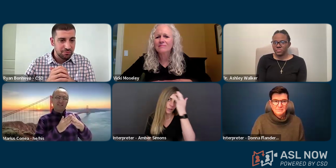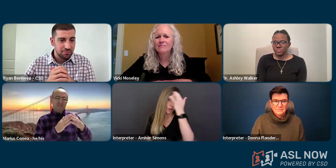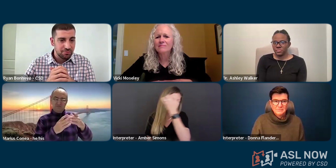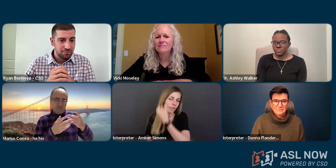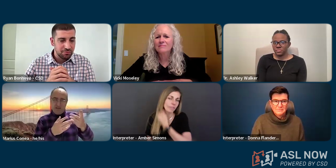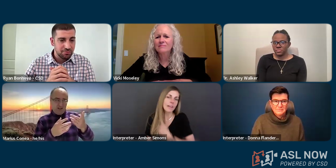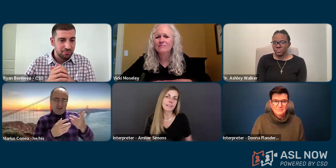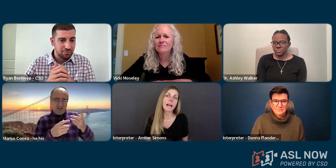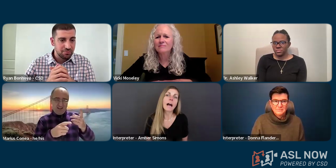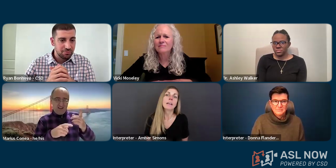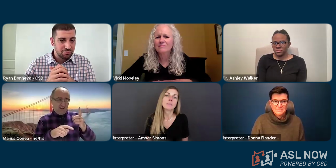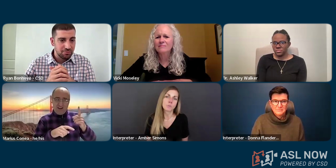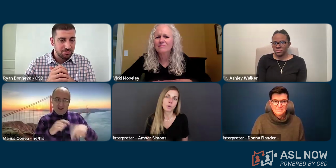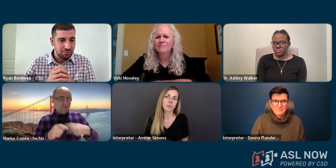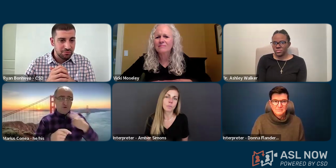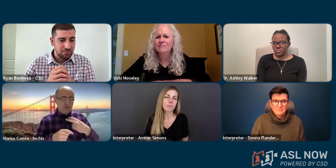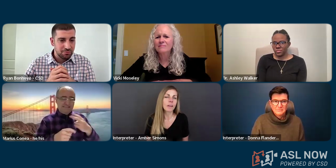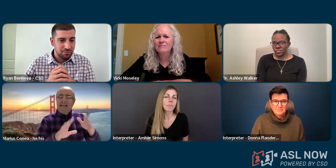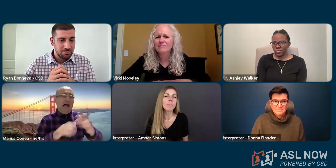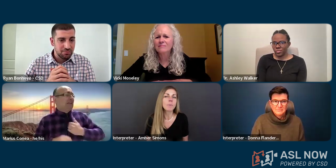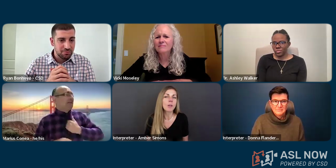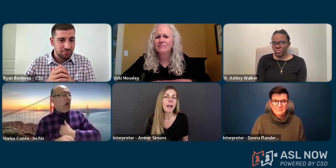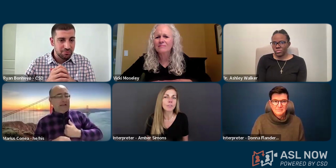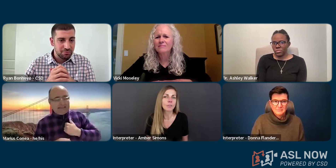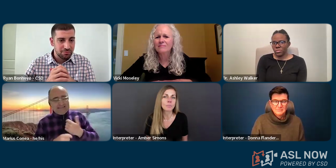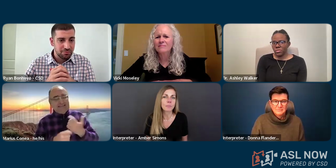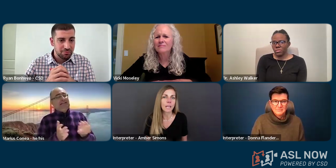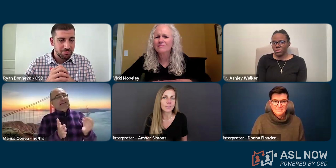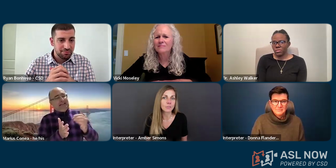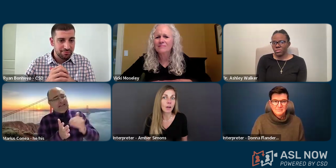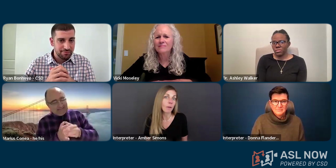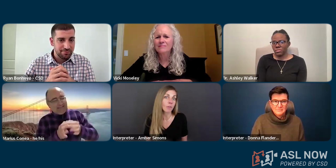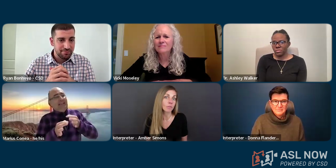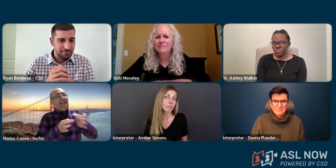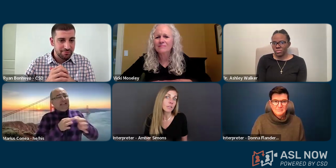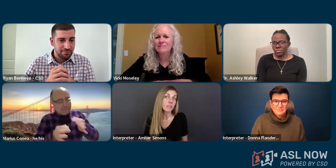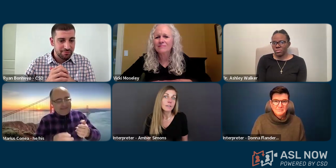So that kind of works. But yeah, people ask me about